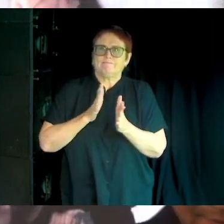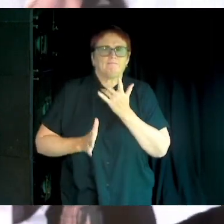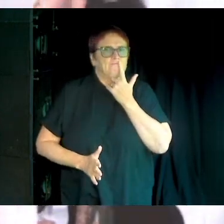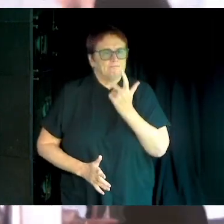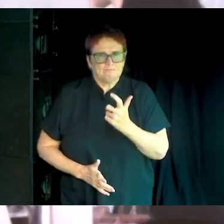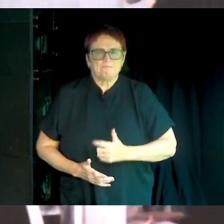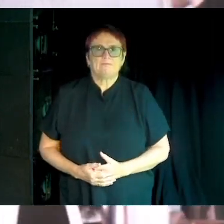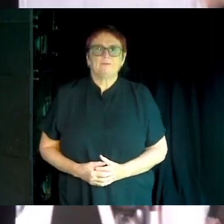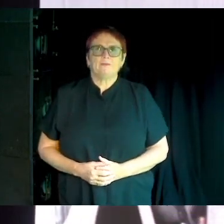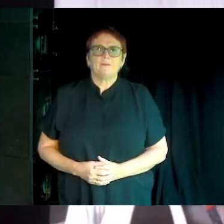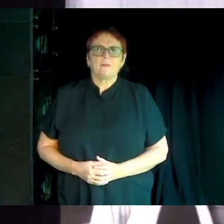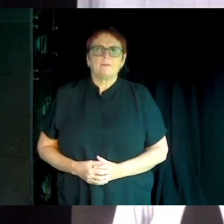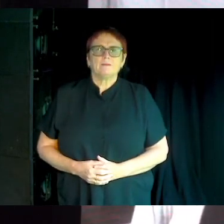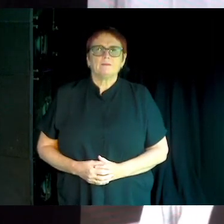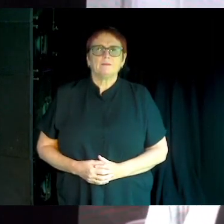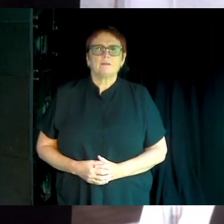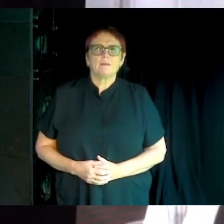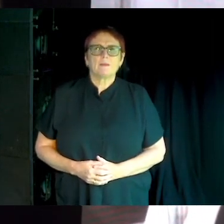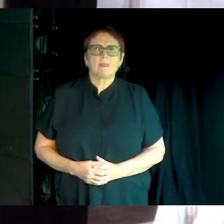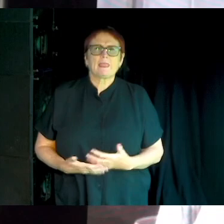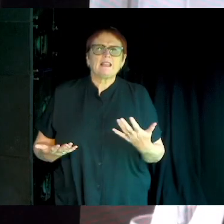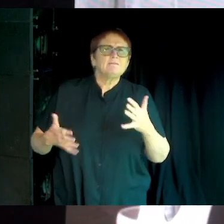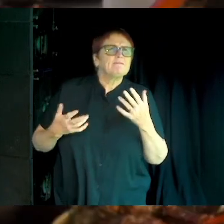so while it's sticking like that as you see it is like a natural thickening